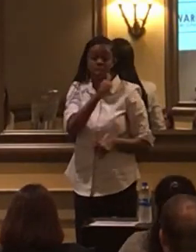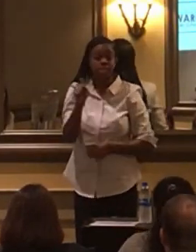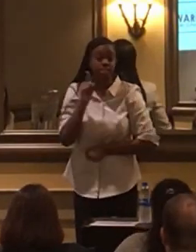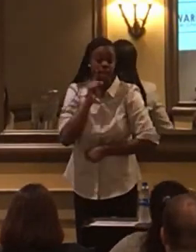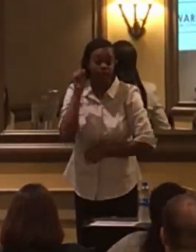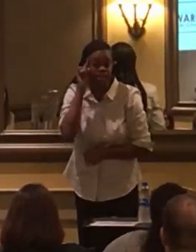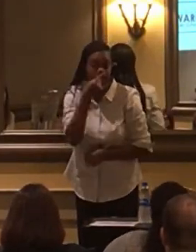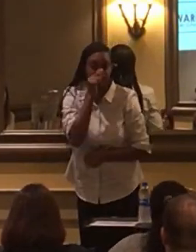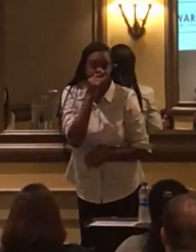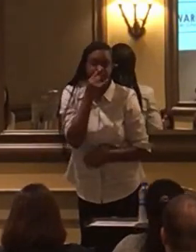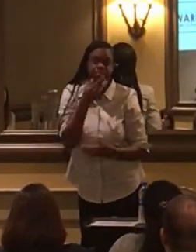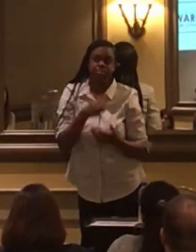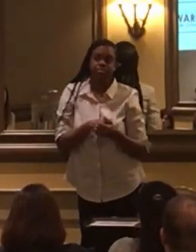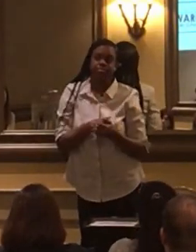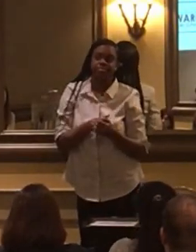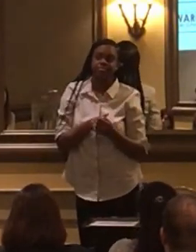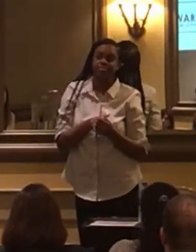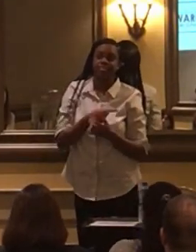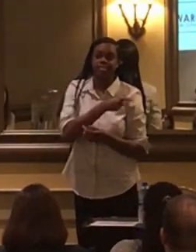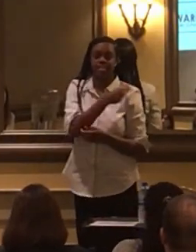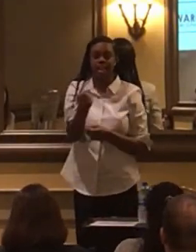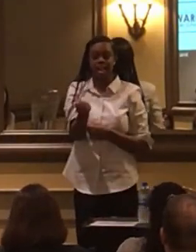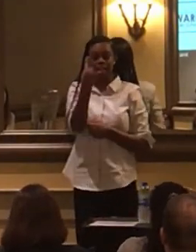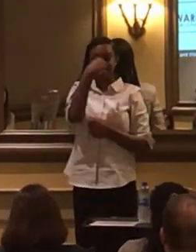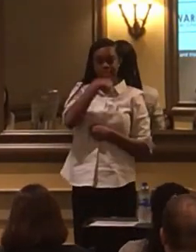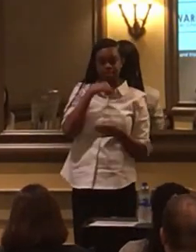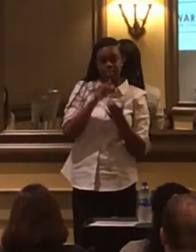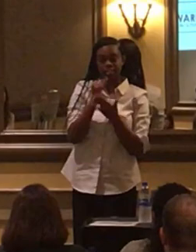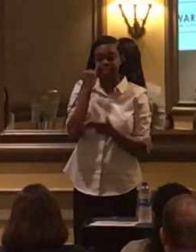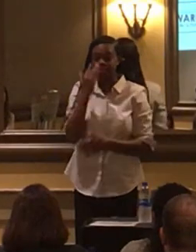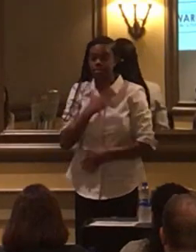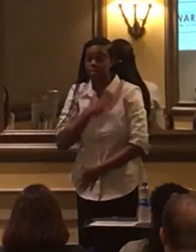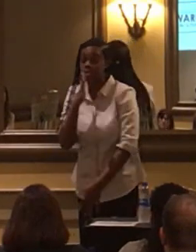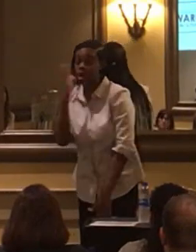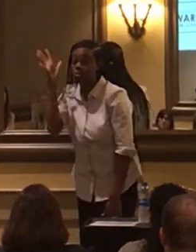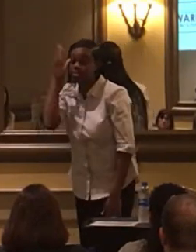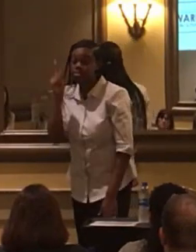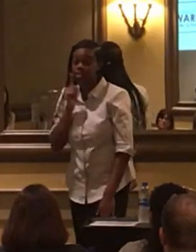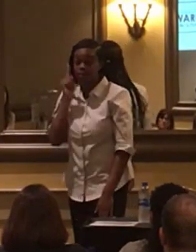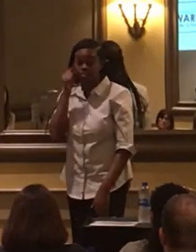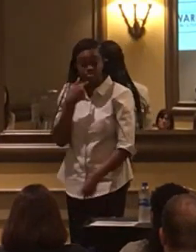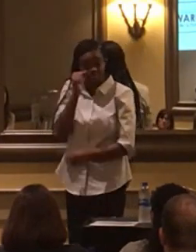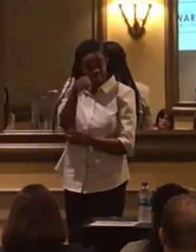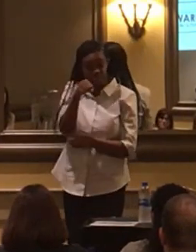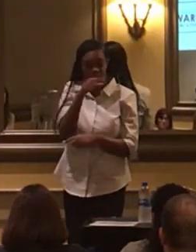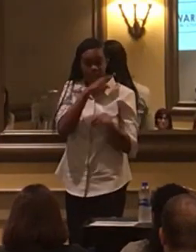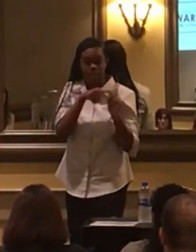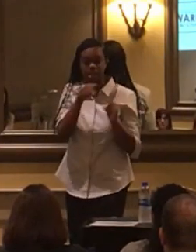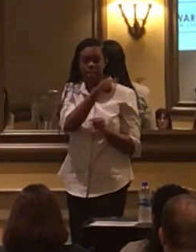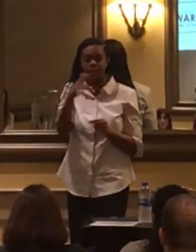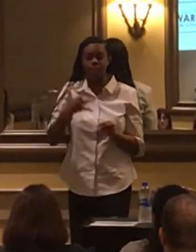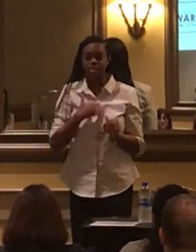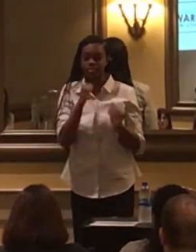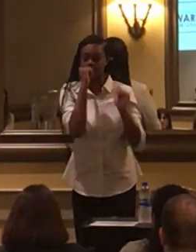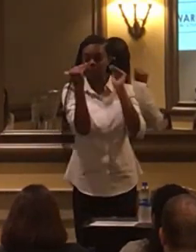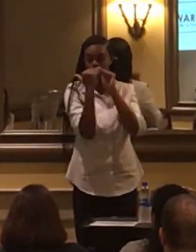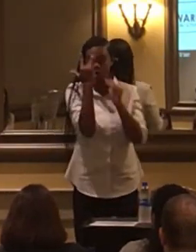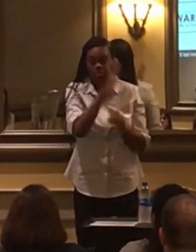So I might go into a school and there's deaf kids there. They'll ask me if I'm on staff and I'll tell 'em, yeah.